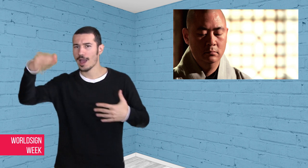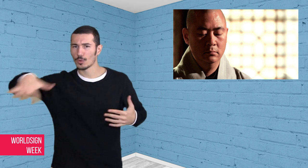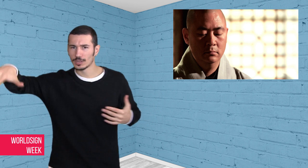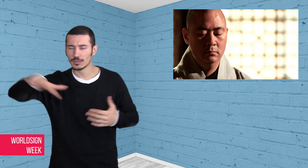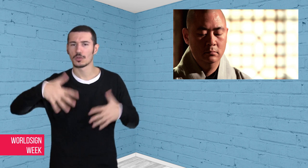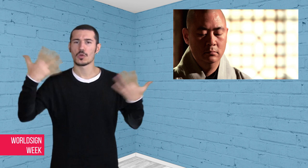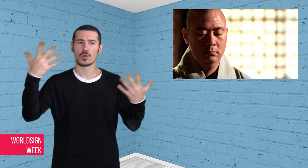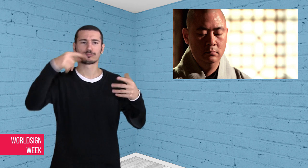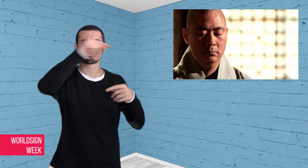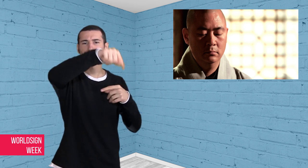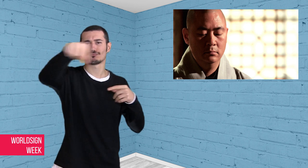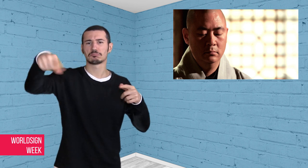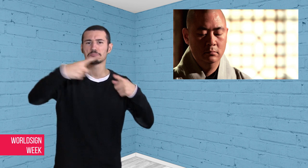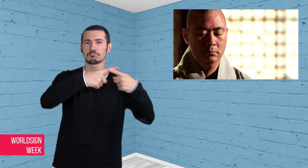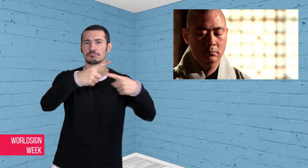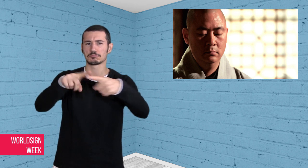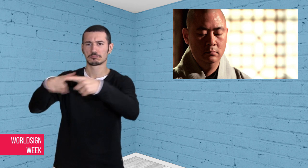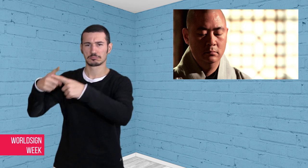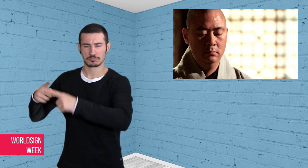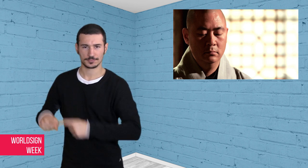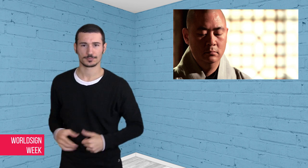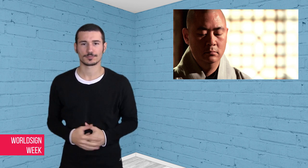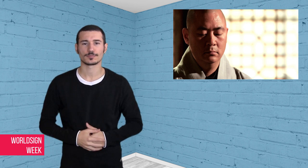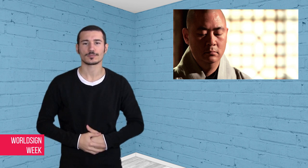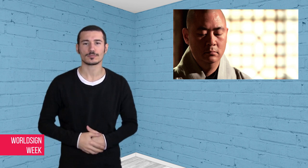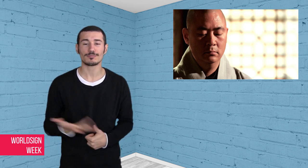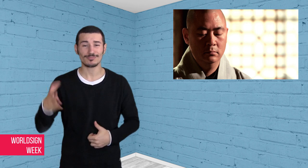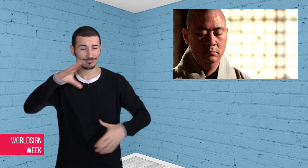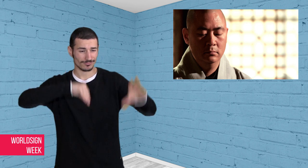This spiritual practice is performed in many places.